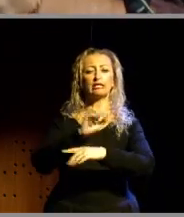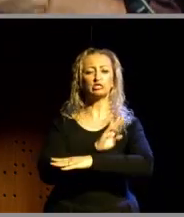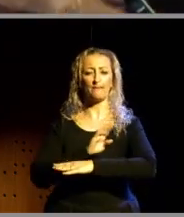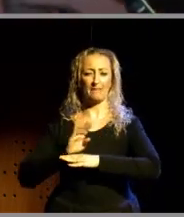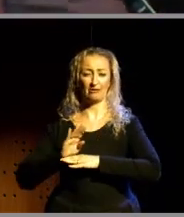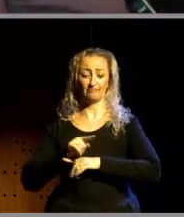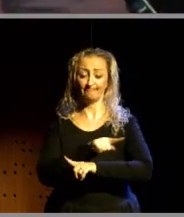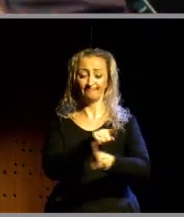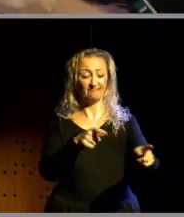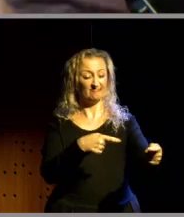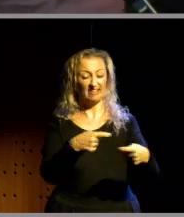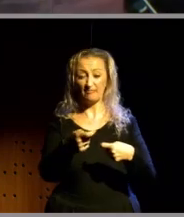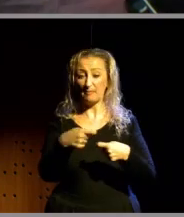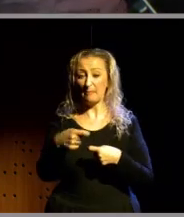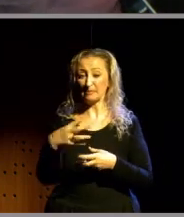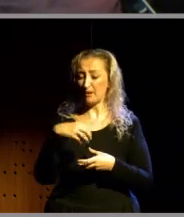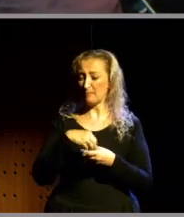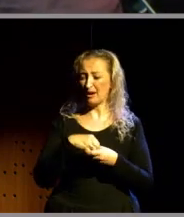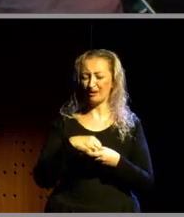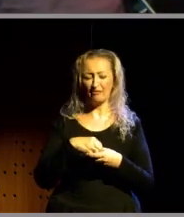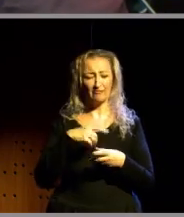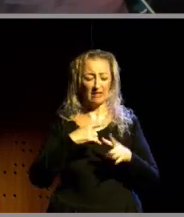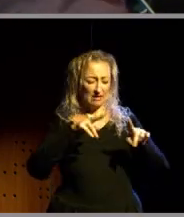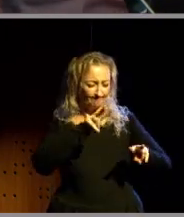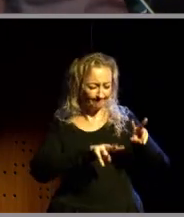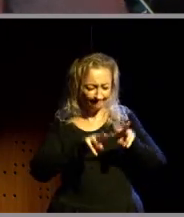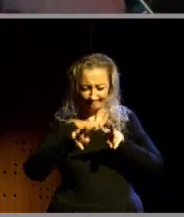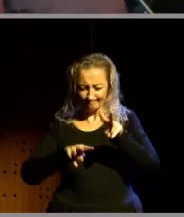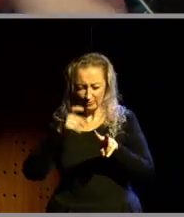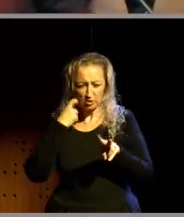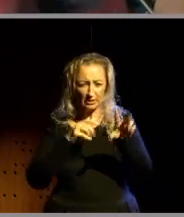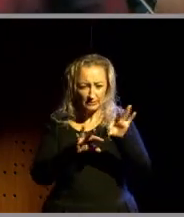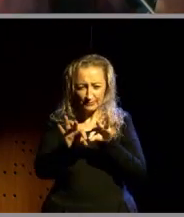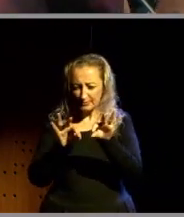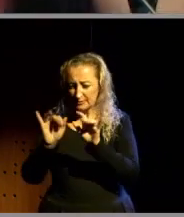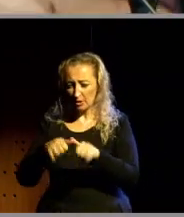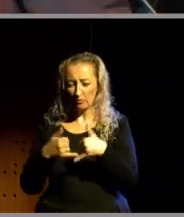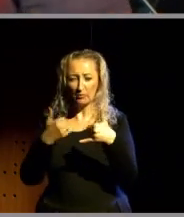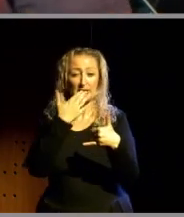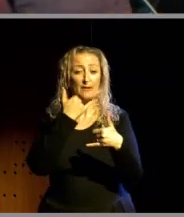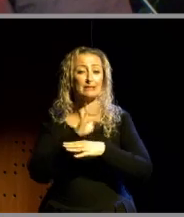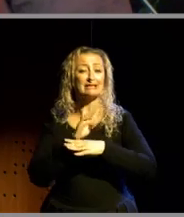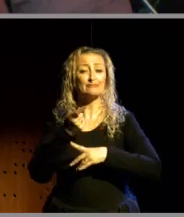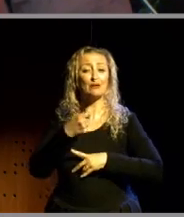an integral part of the assessment of these awards. Can I just ask those panel members, please, to come up onto the stage.